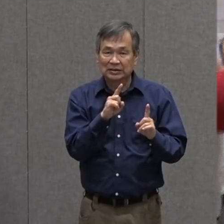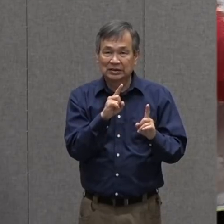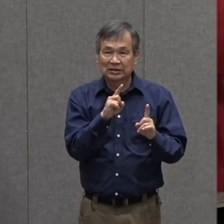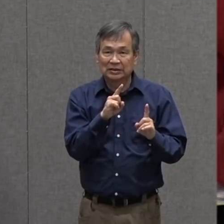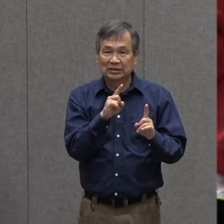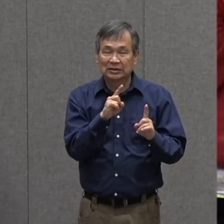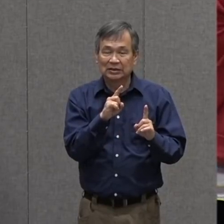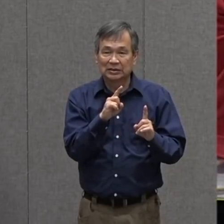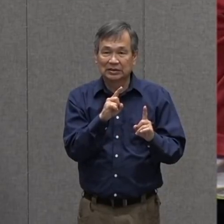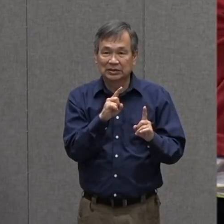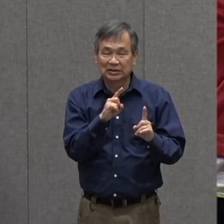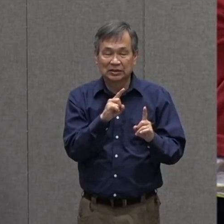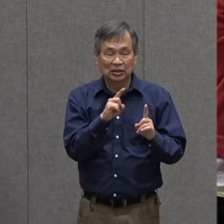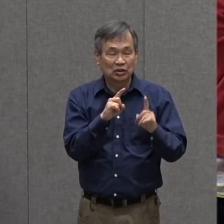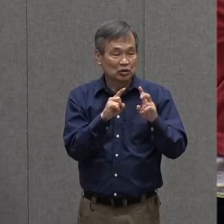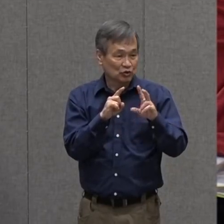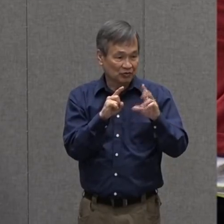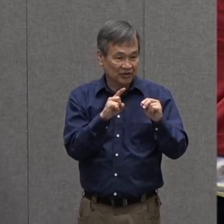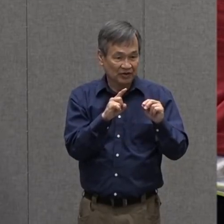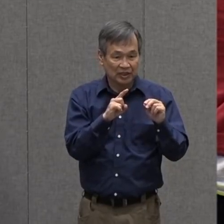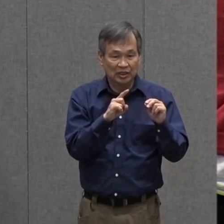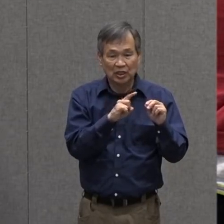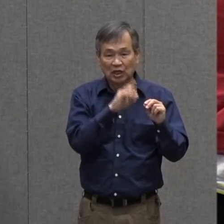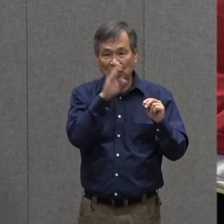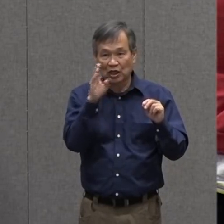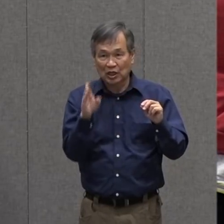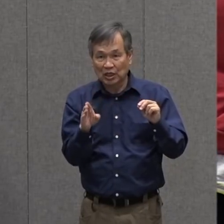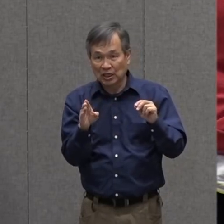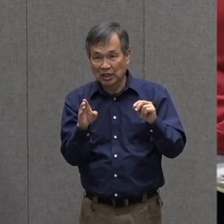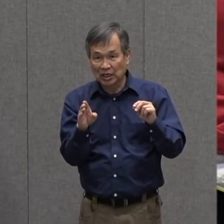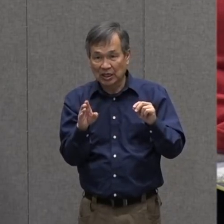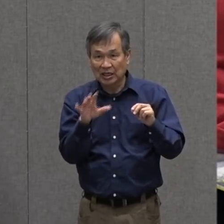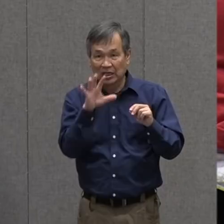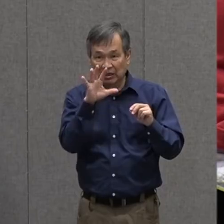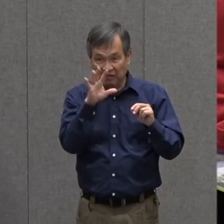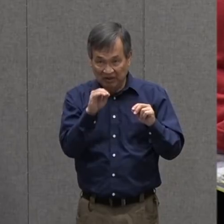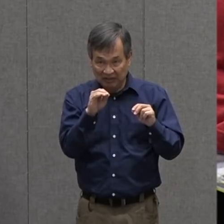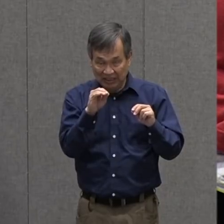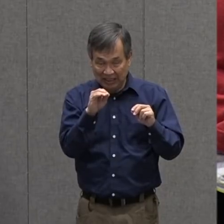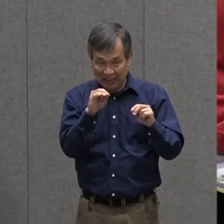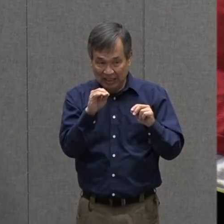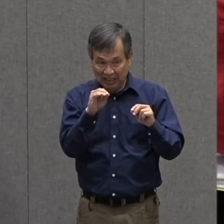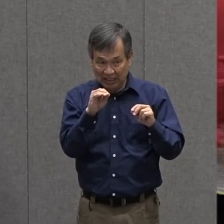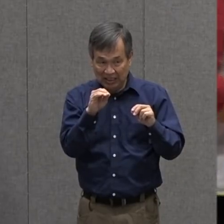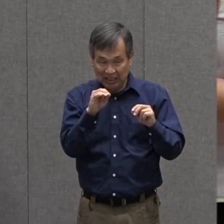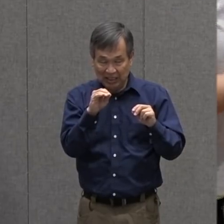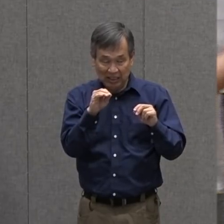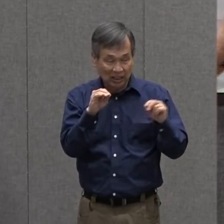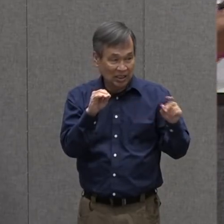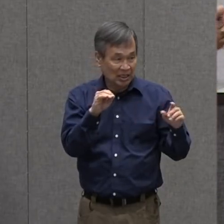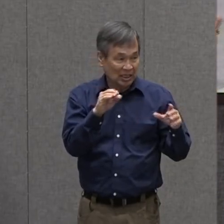Let's see 250 how many do you get to 300? Okay, let's add those up.